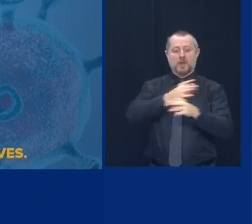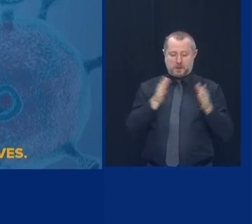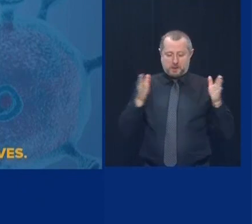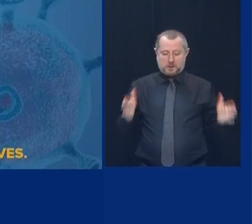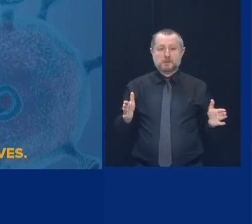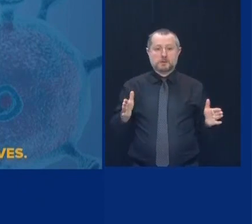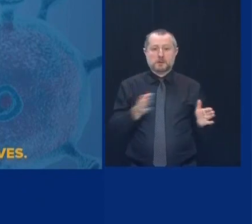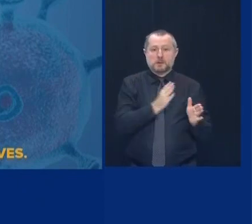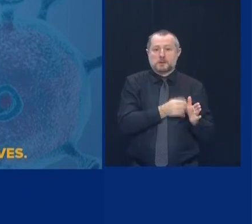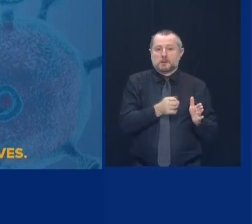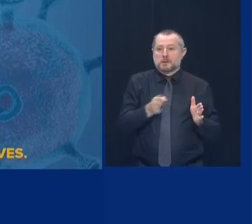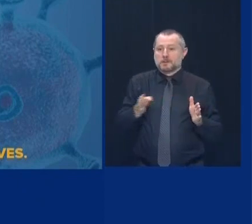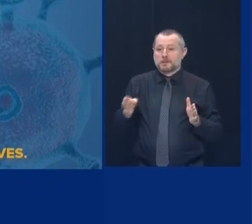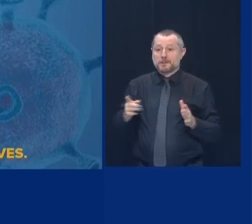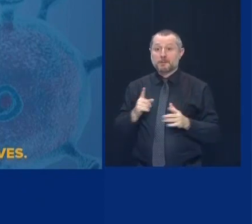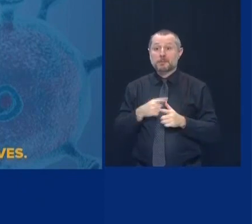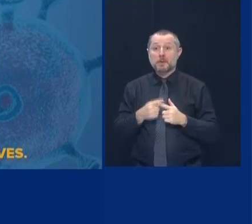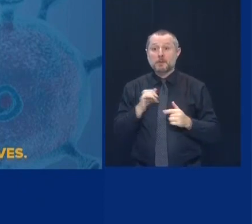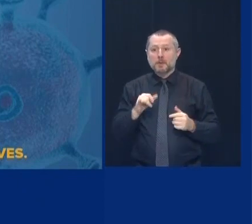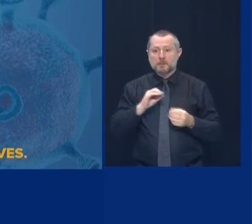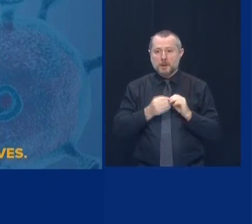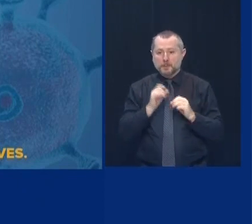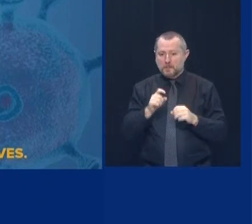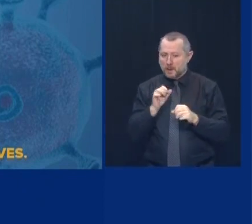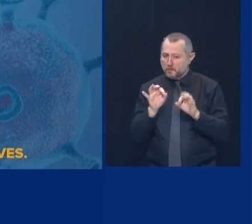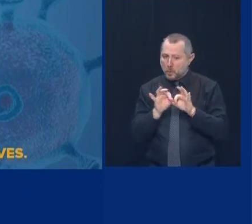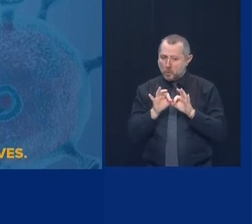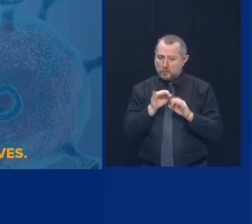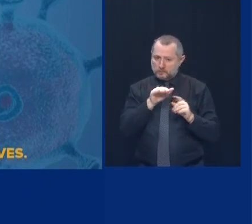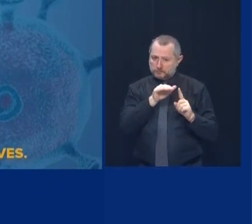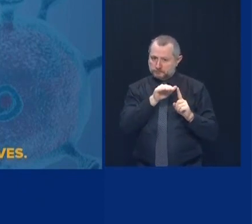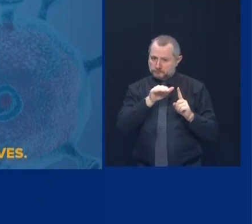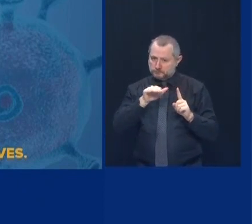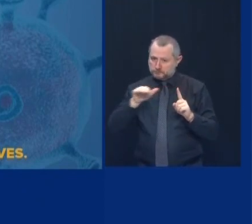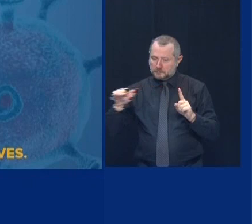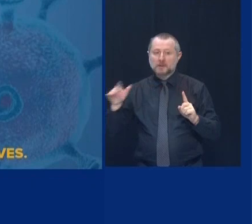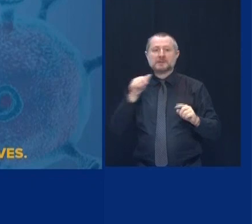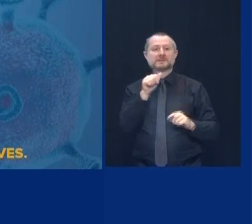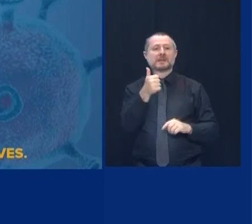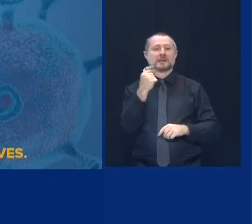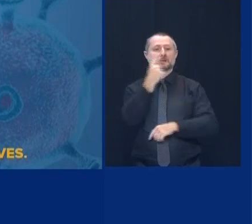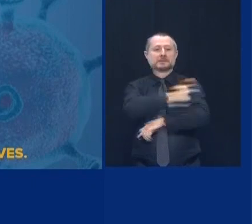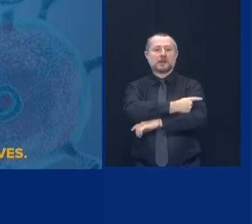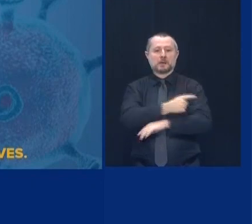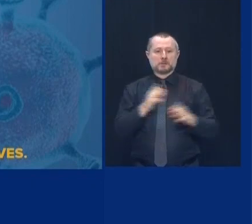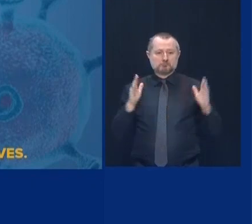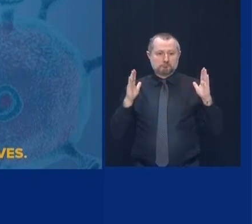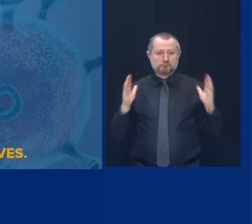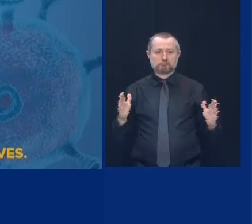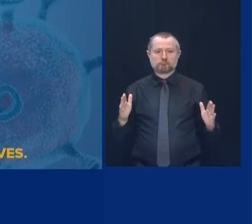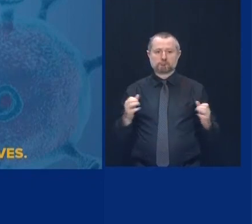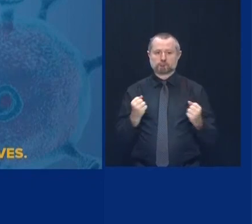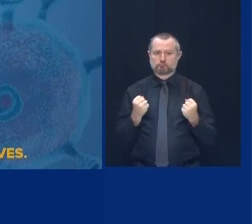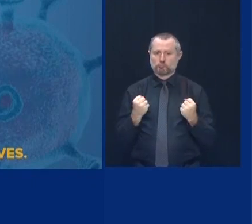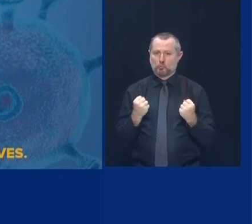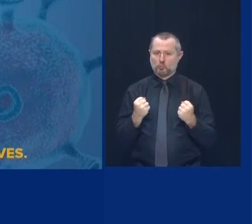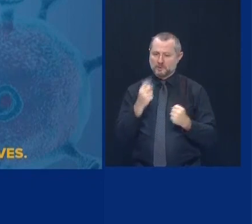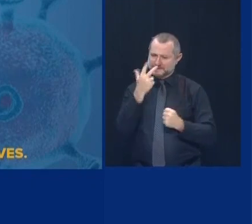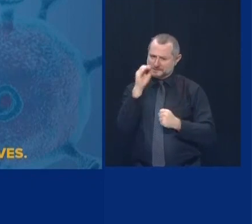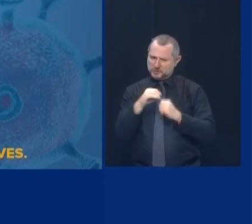RIGHT? SOxD THE SEVEN DAYS AVERAGE ANDxD THEN THAT NUMBER HAS TO HOLDÑi +jzNSTANT FOR TEN DAYS, ALL